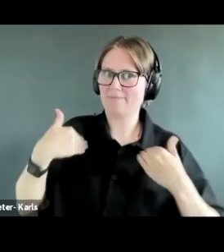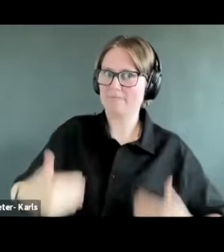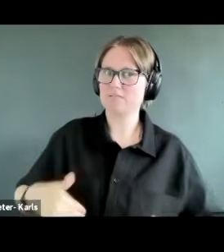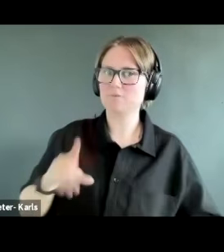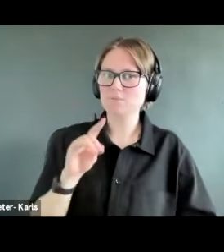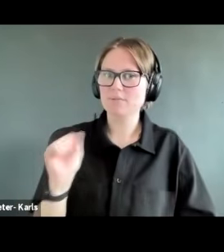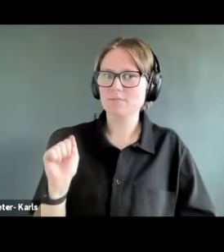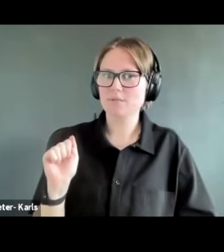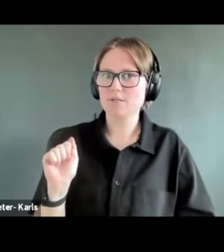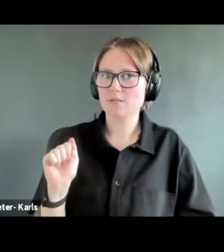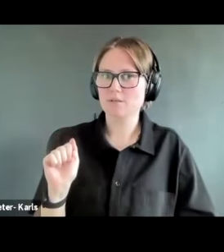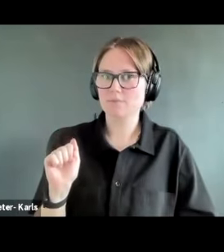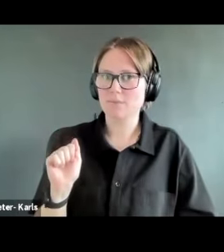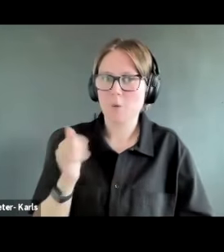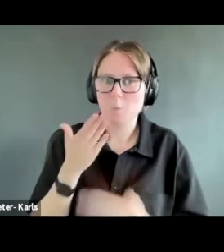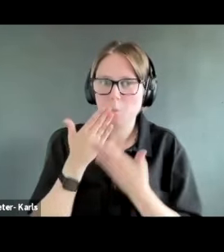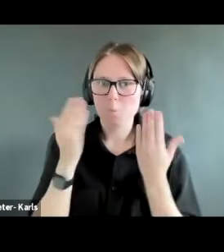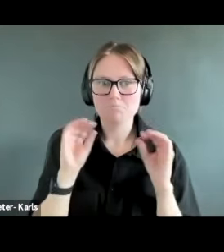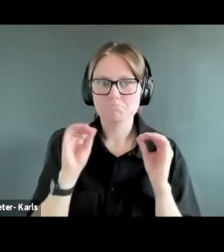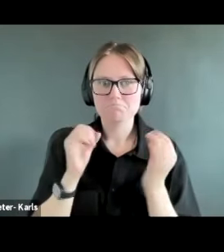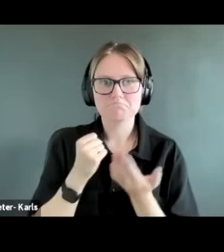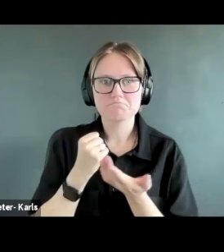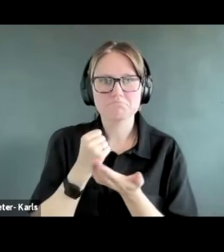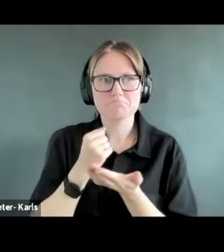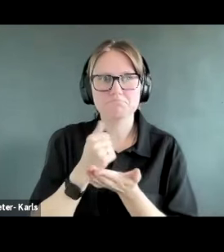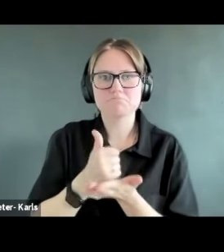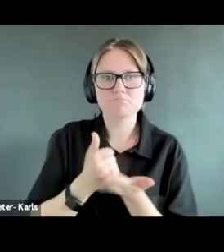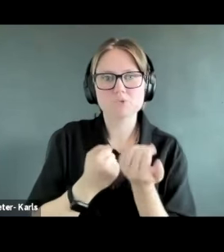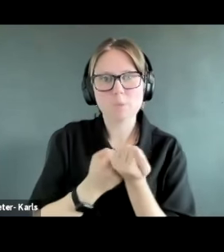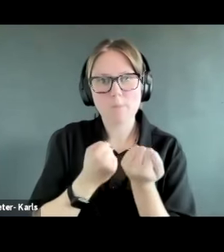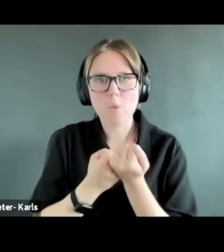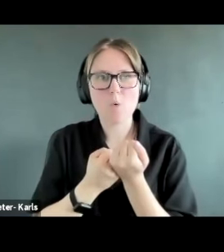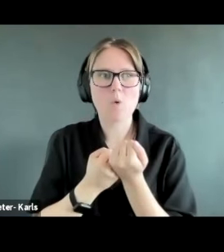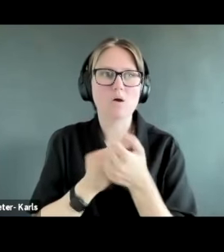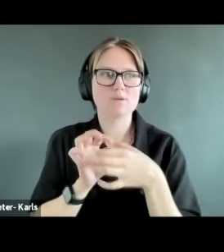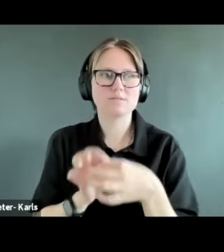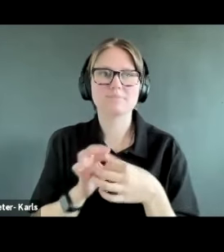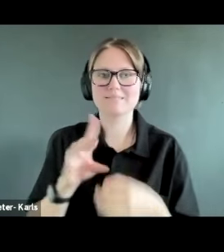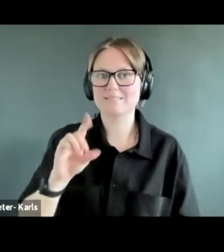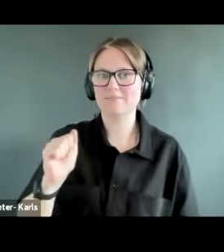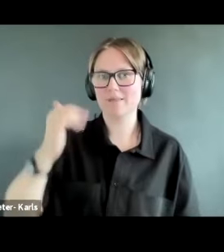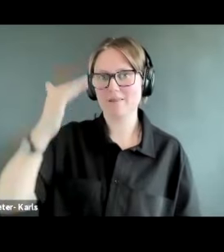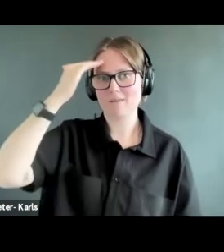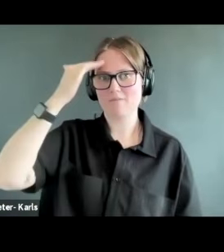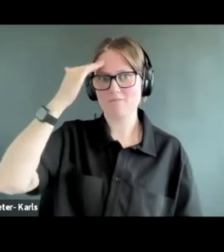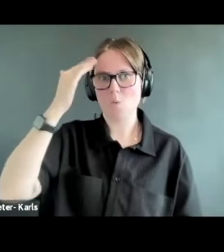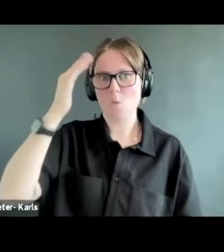a lot of support as far as like disability informed providers, like I knew a few, but not that